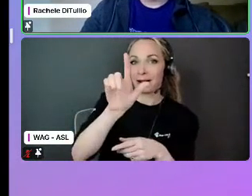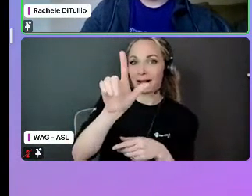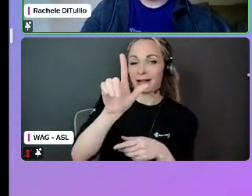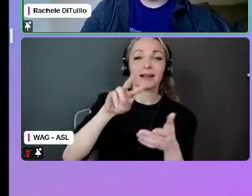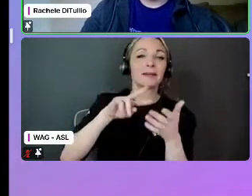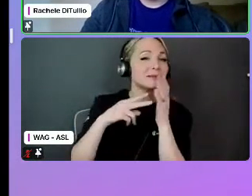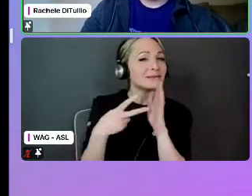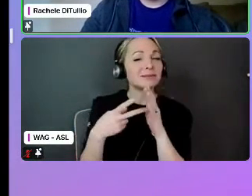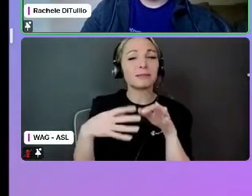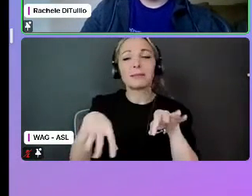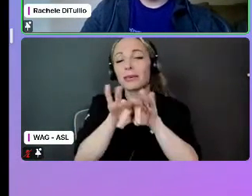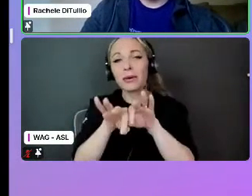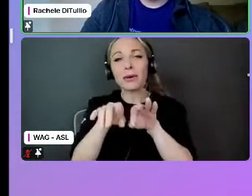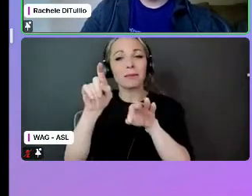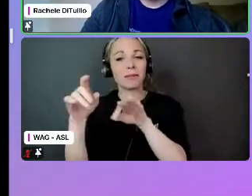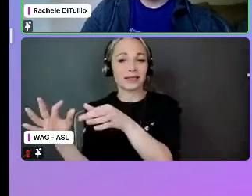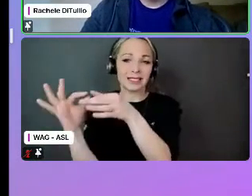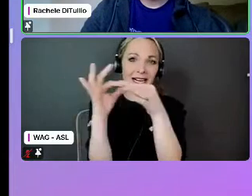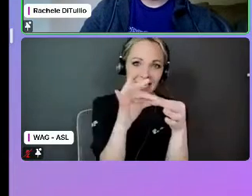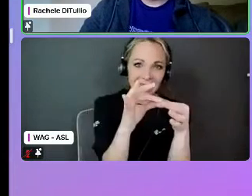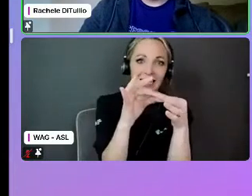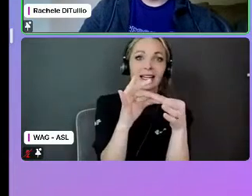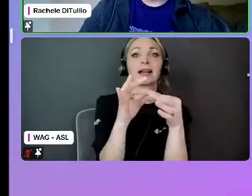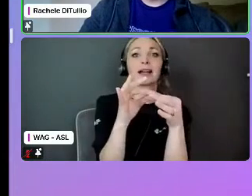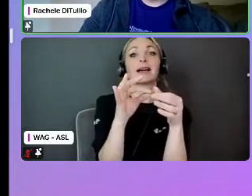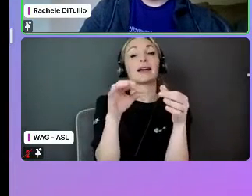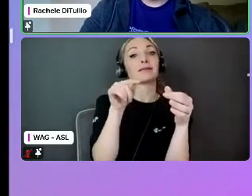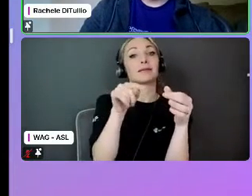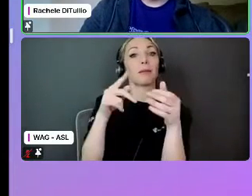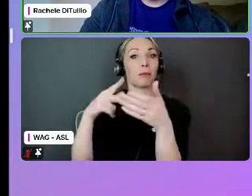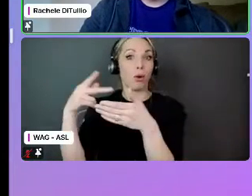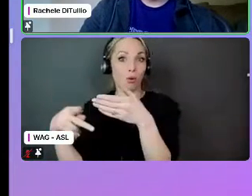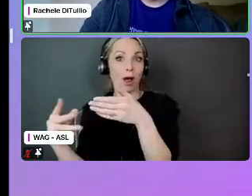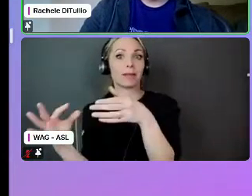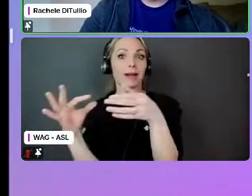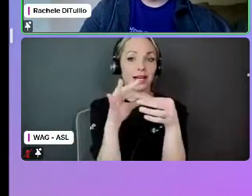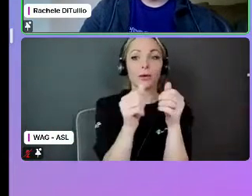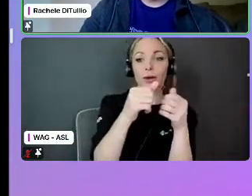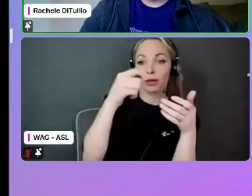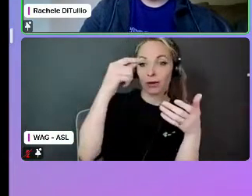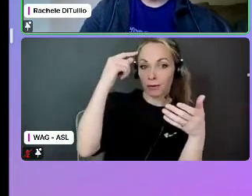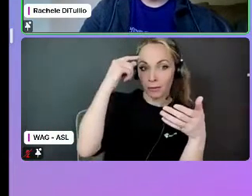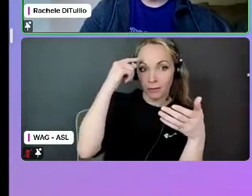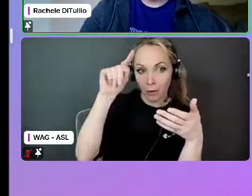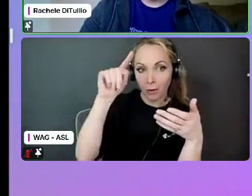work, if you don't use the foreign ID attribute, it's